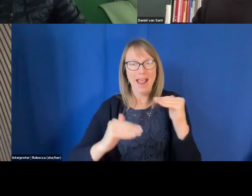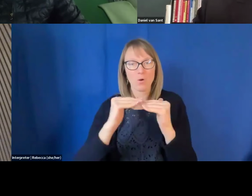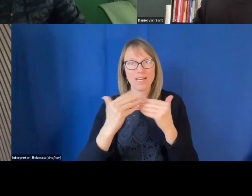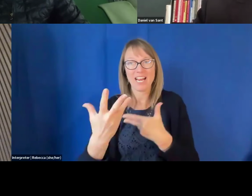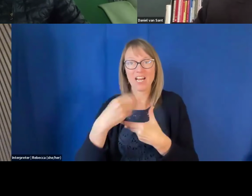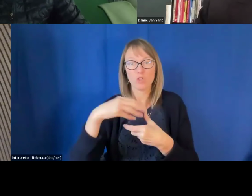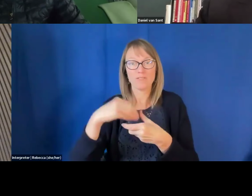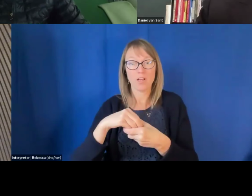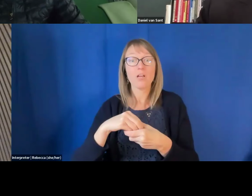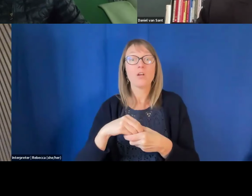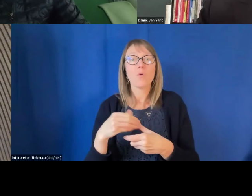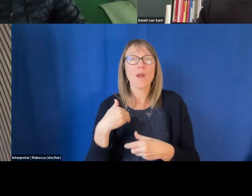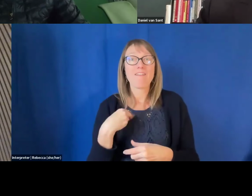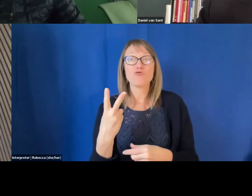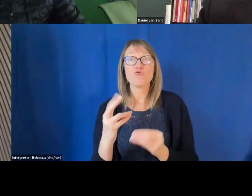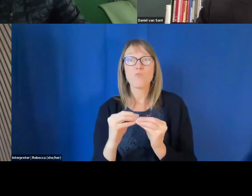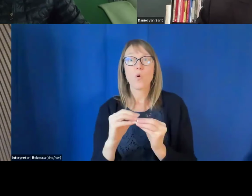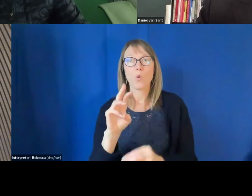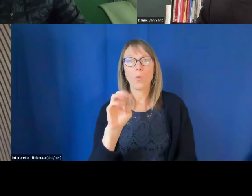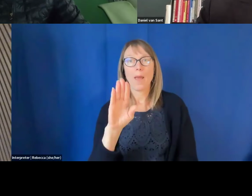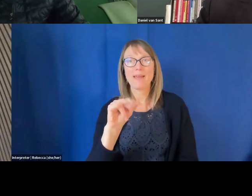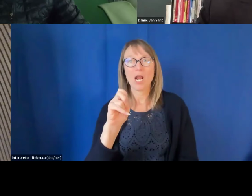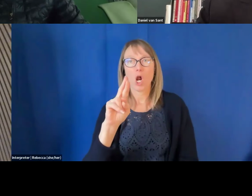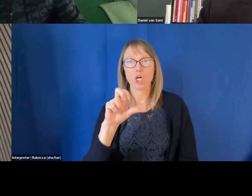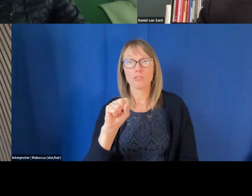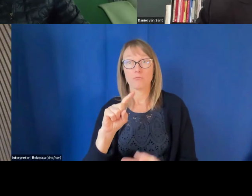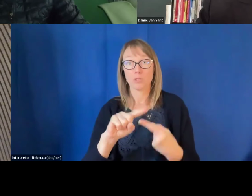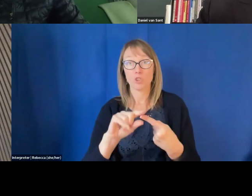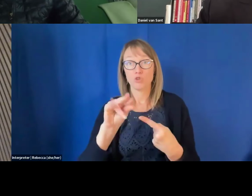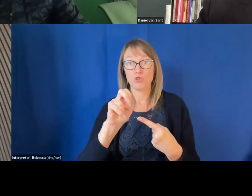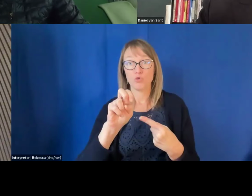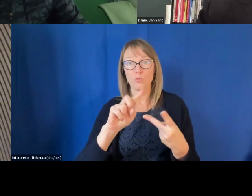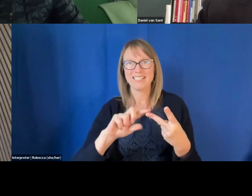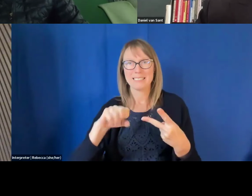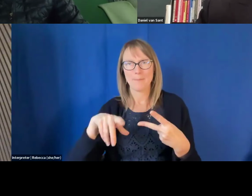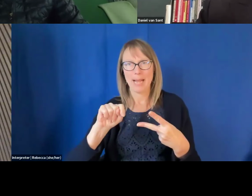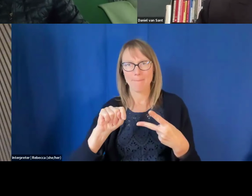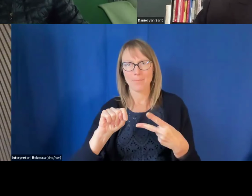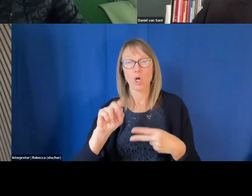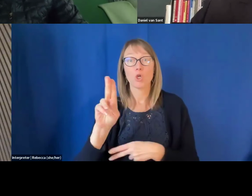There will be one in June and one in August or September. And our Universal Design Summit 8 is scheduled